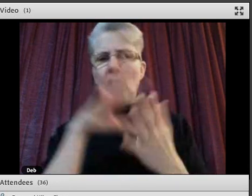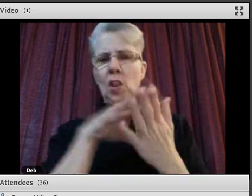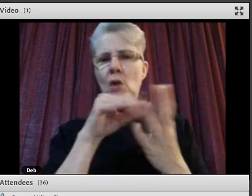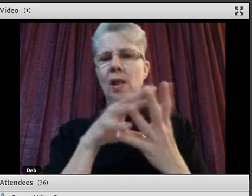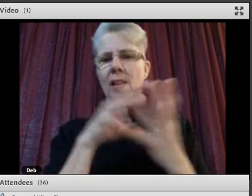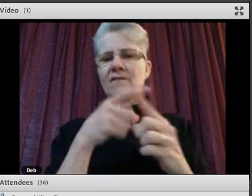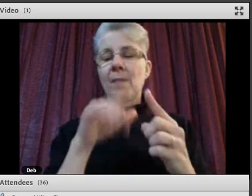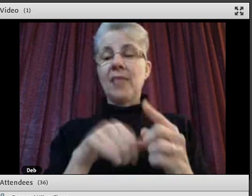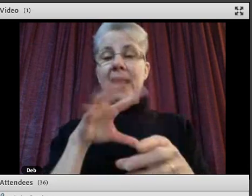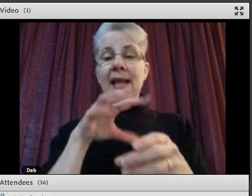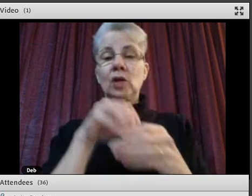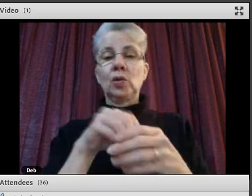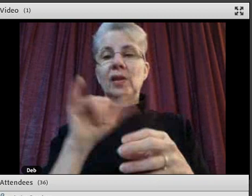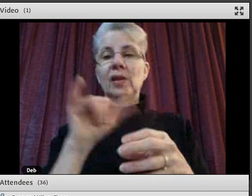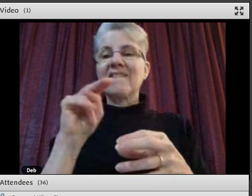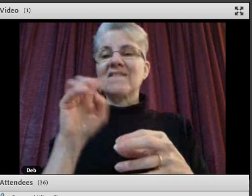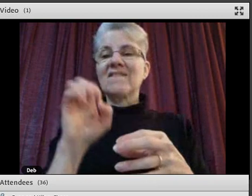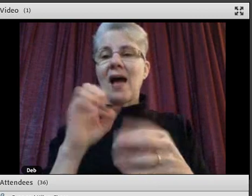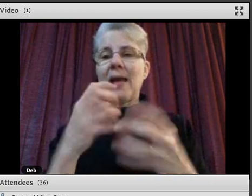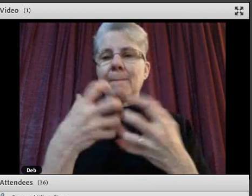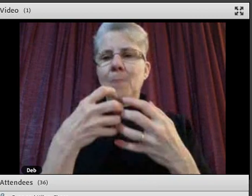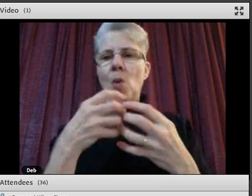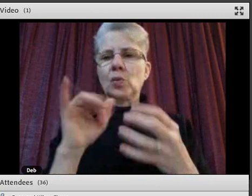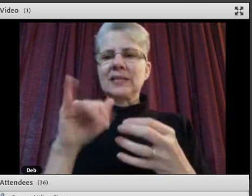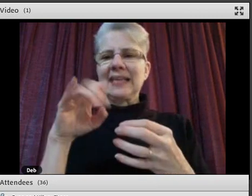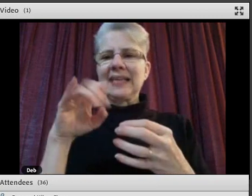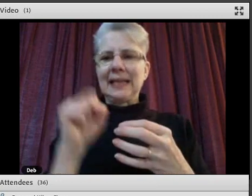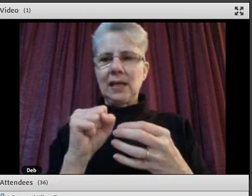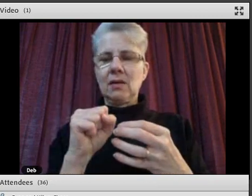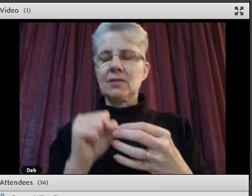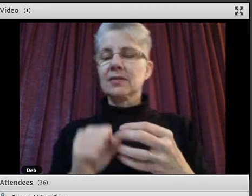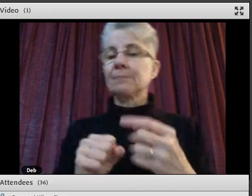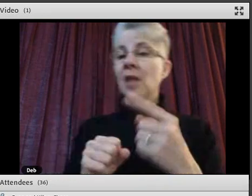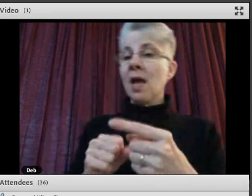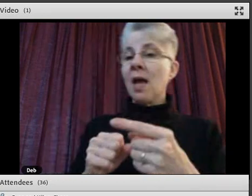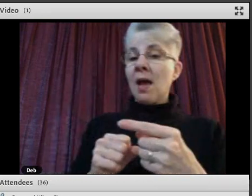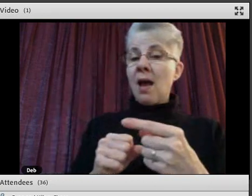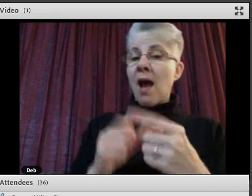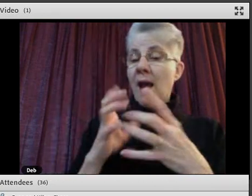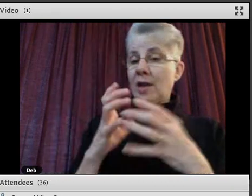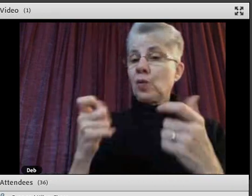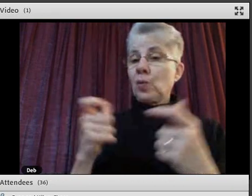But you can definitely learn a lot from it, including the fine motor skills when you put it all together. Ryan: And this is another great opportunity